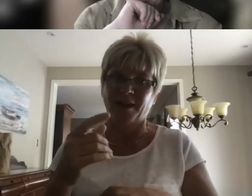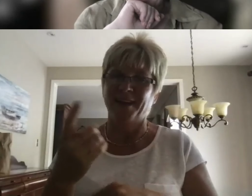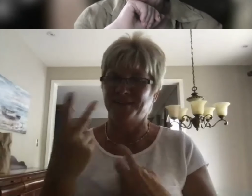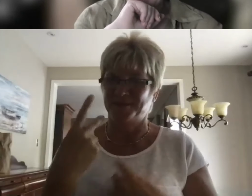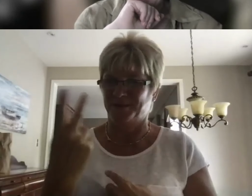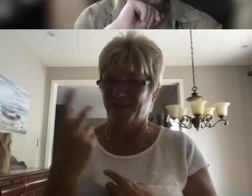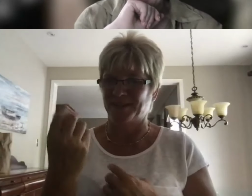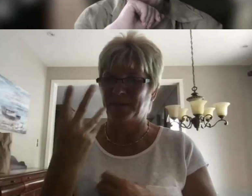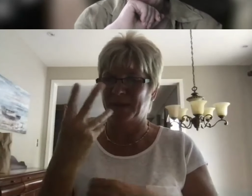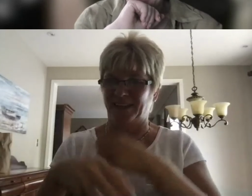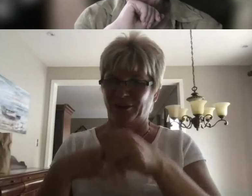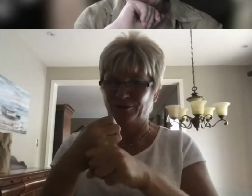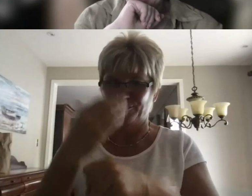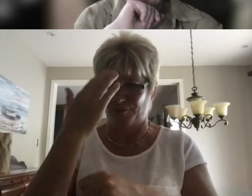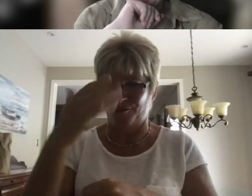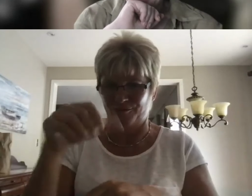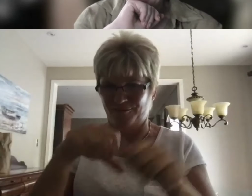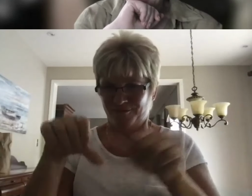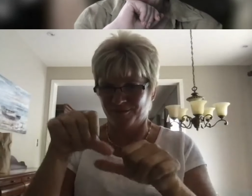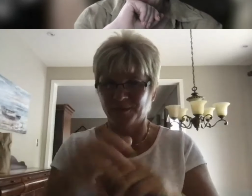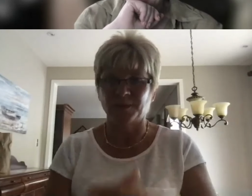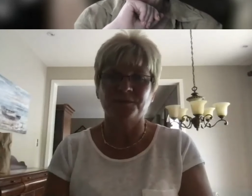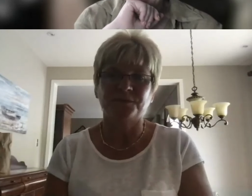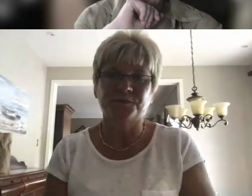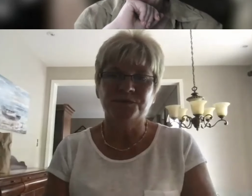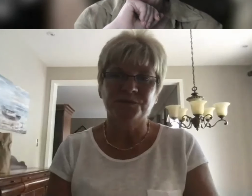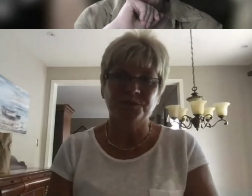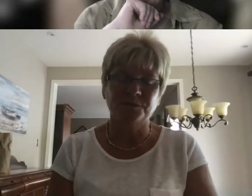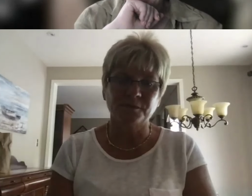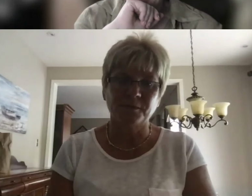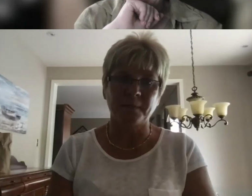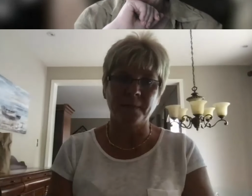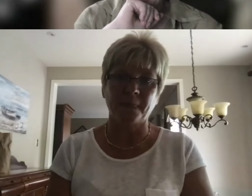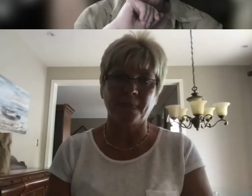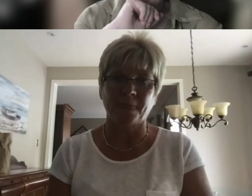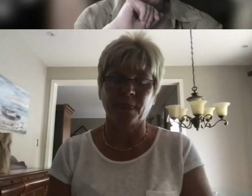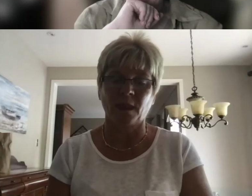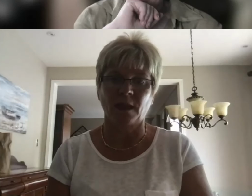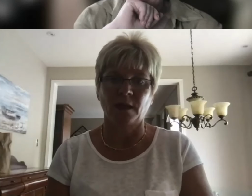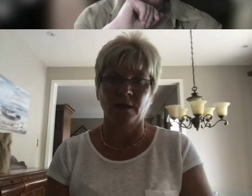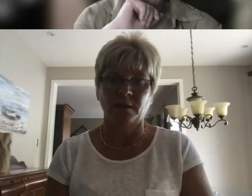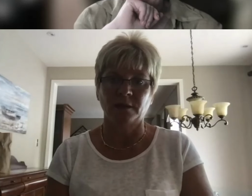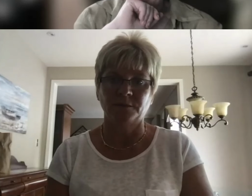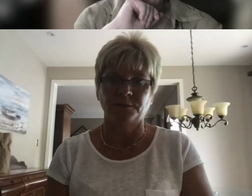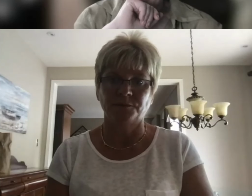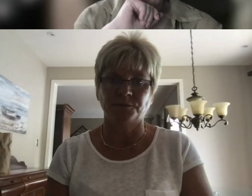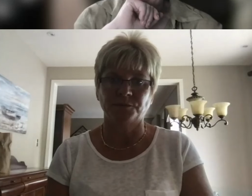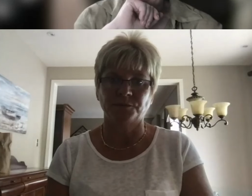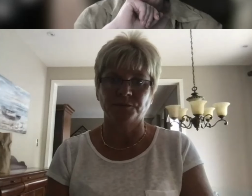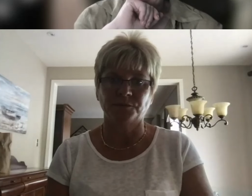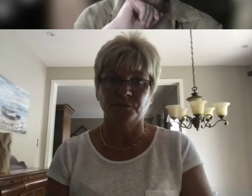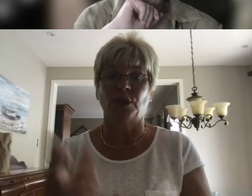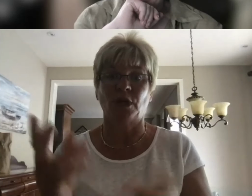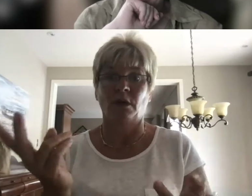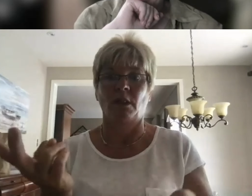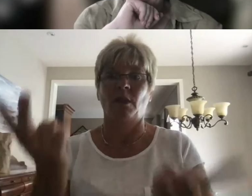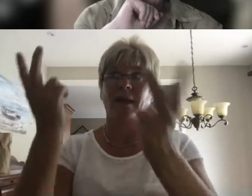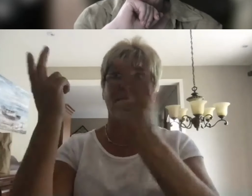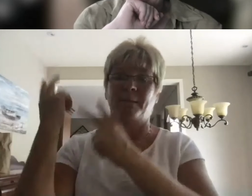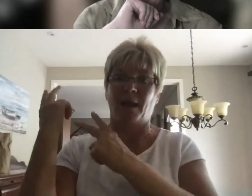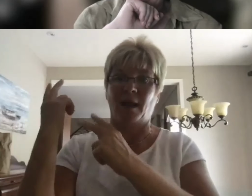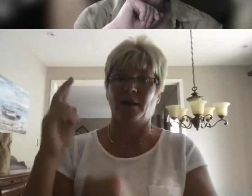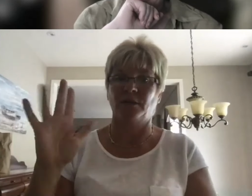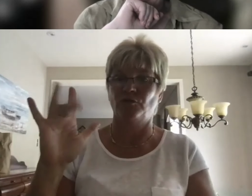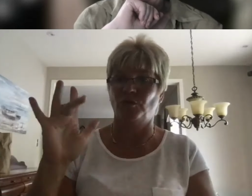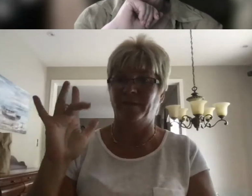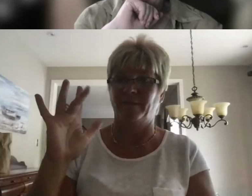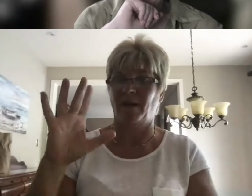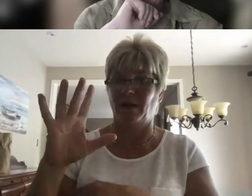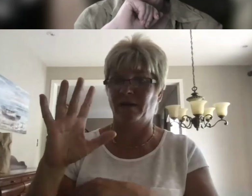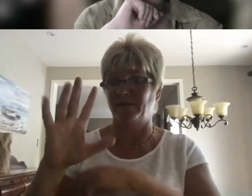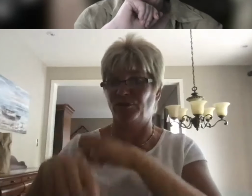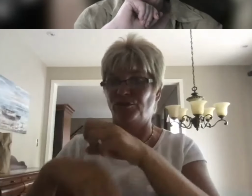and looking back on where we were 25-26 years ago,